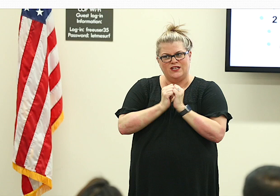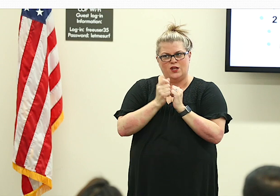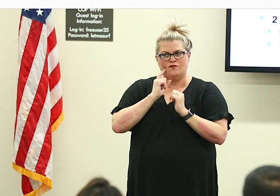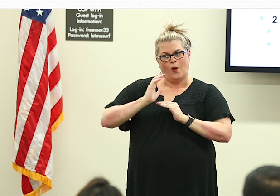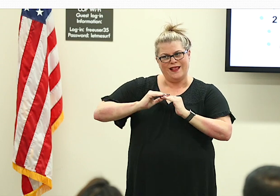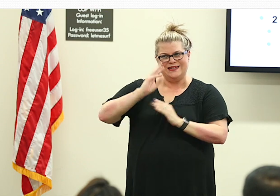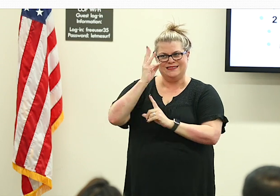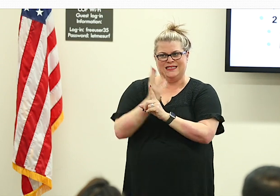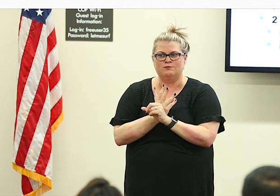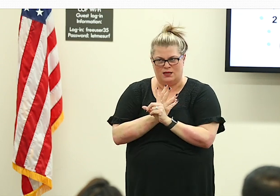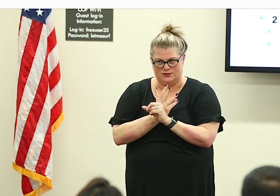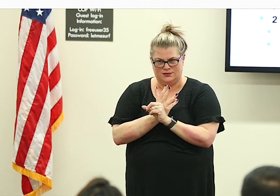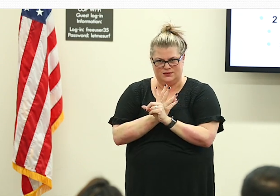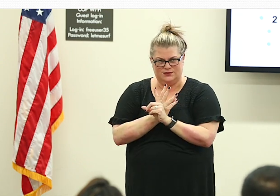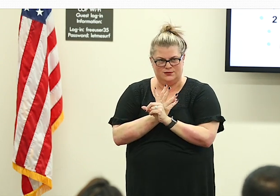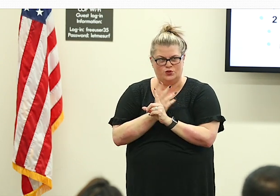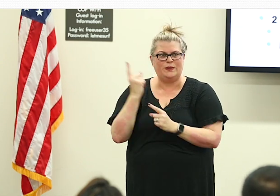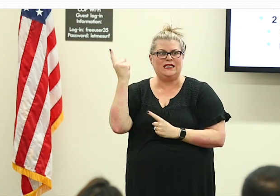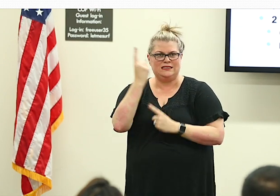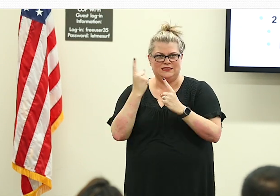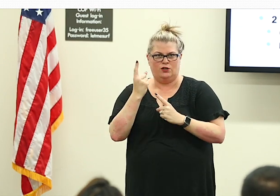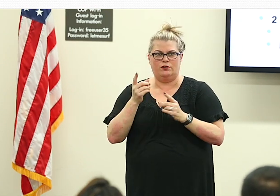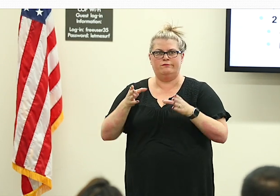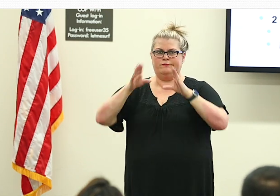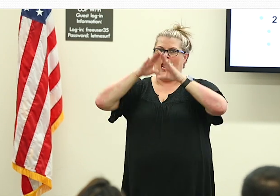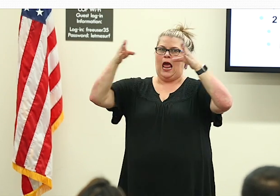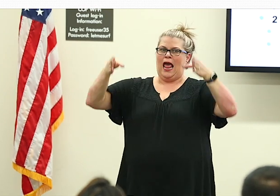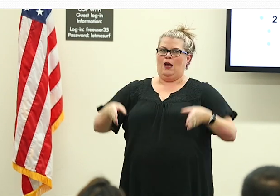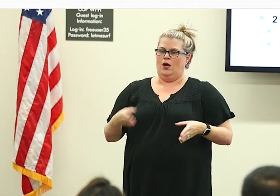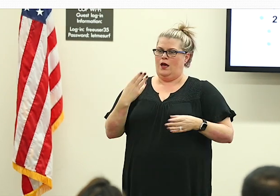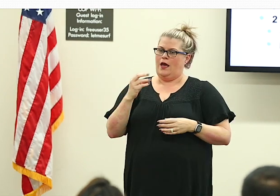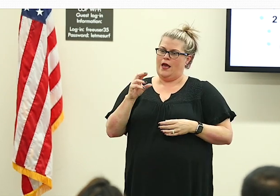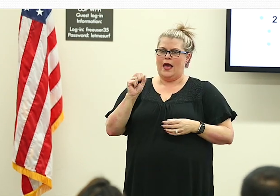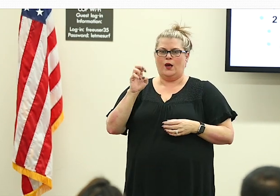in order to be considered a household. You can show that by